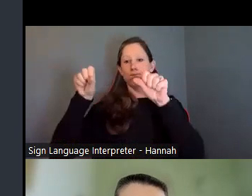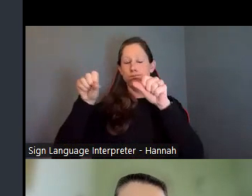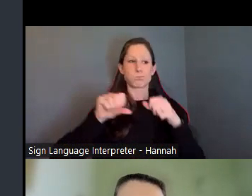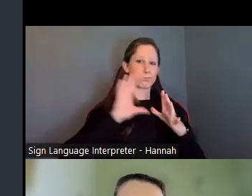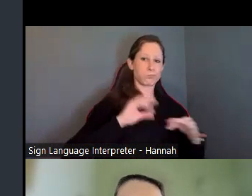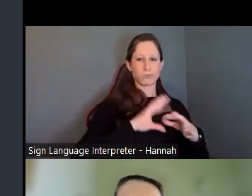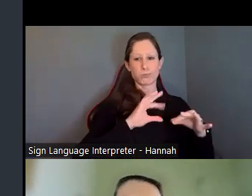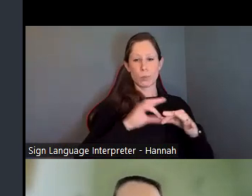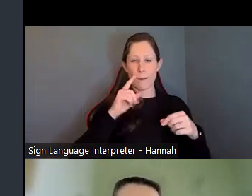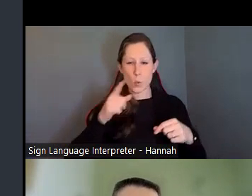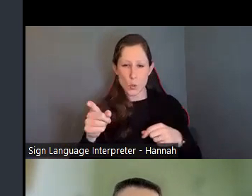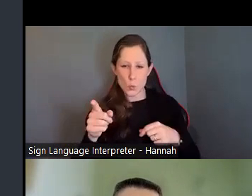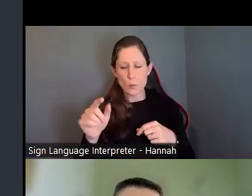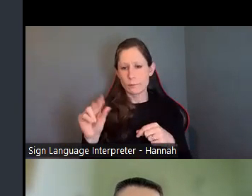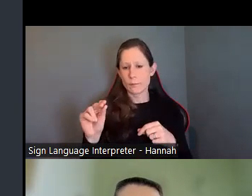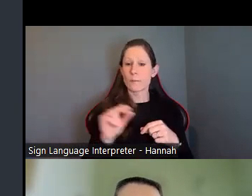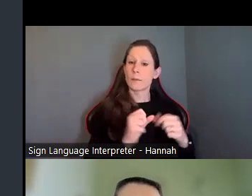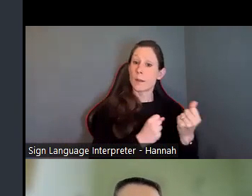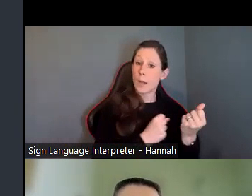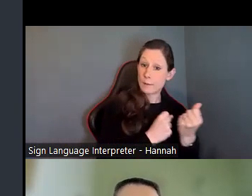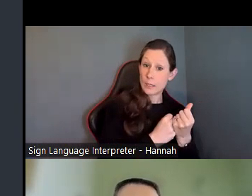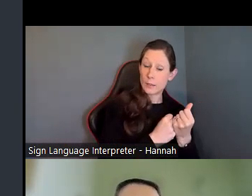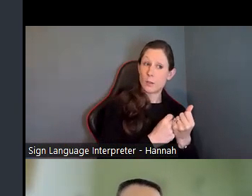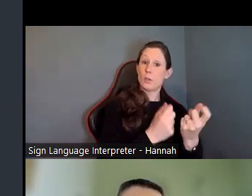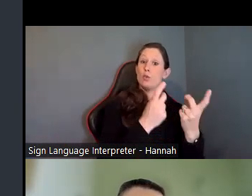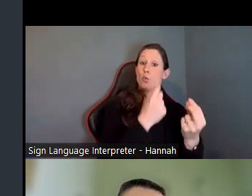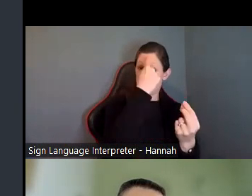Advocates do for, while allies do with.